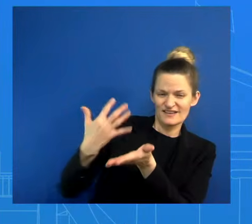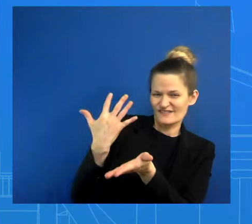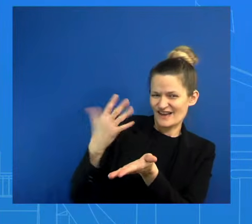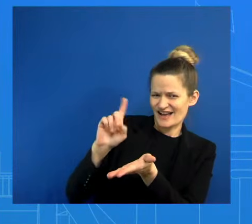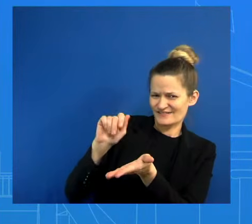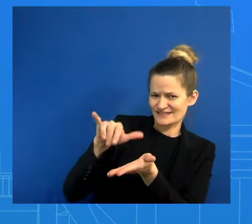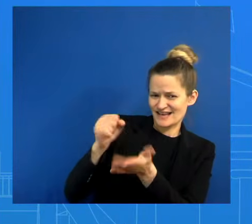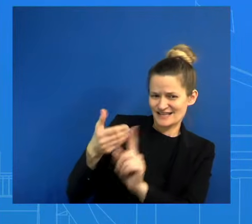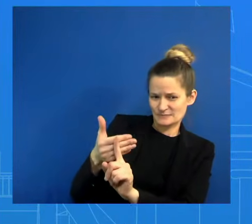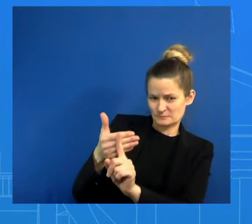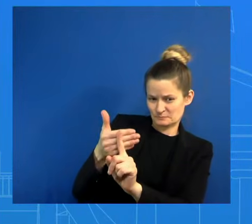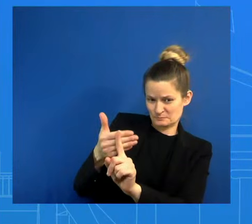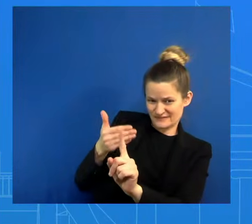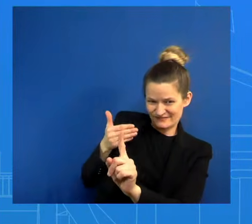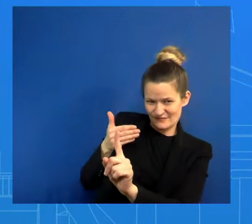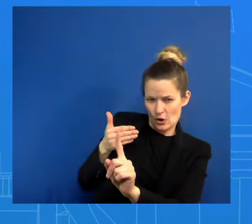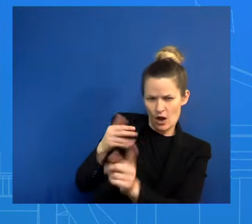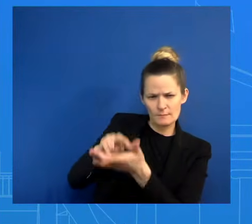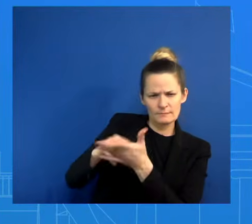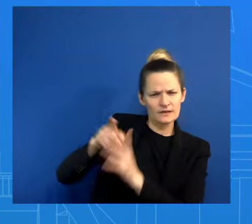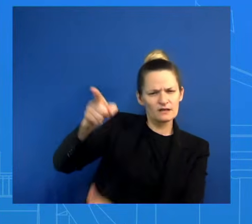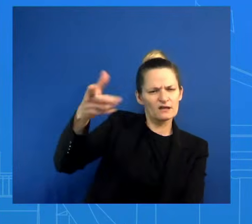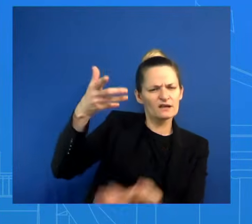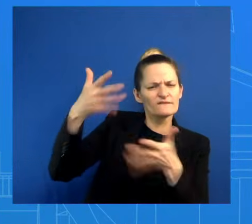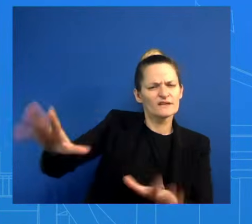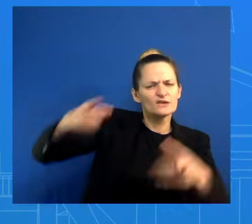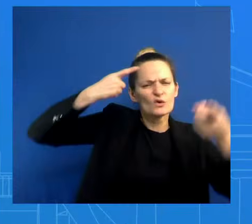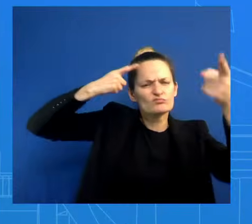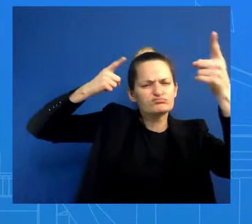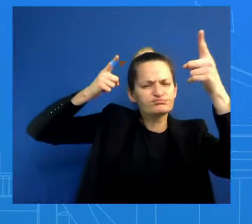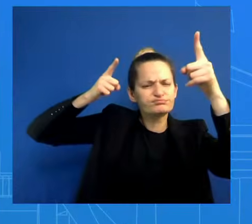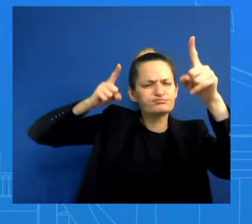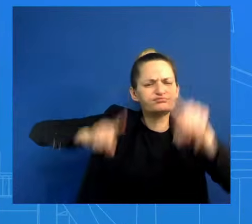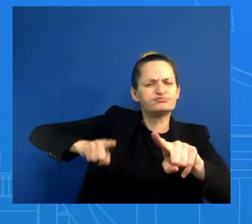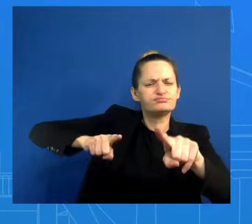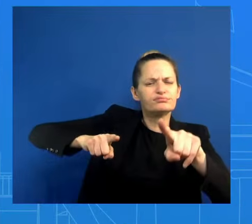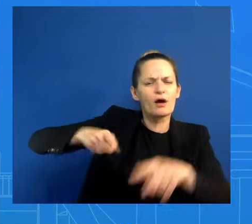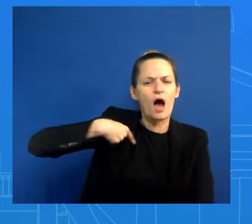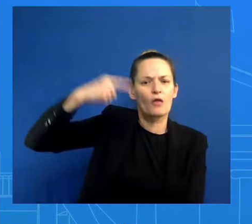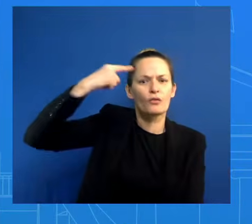you did it in preparation for a deal? How did -- how does that actually work? Ms. Jean-Pierre: So, as I've stated before --